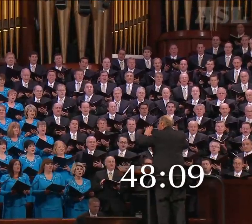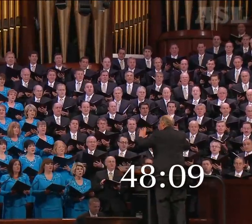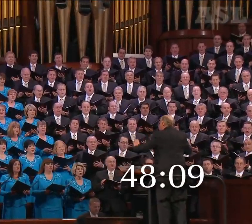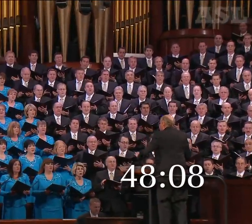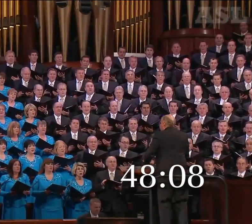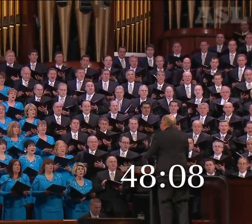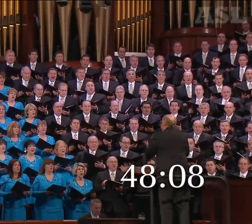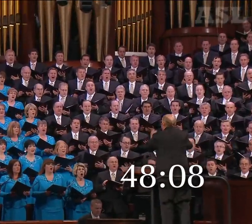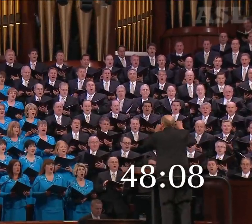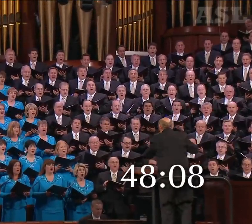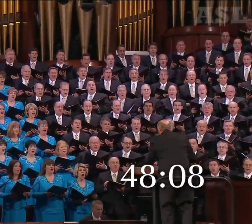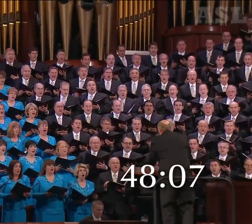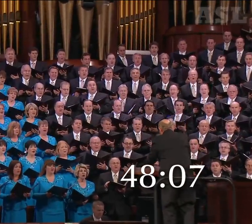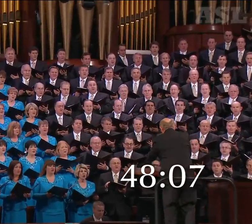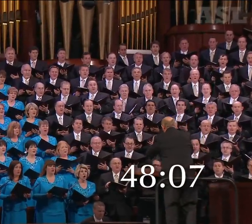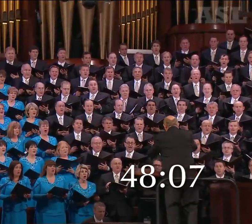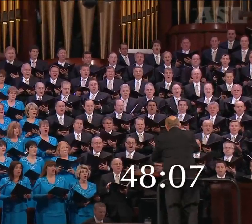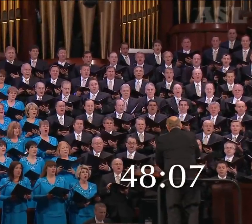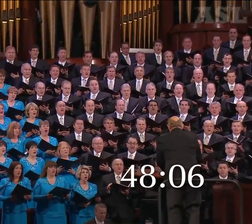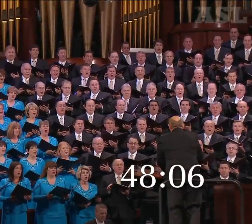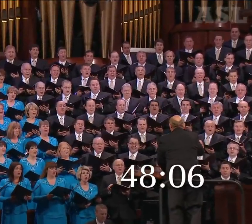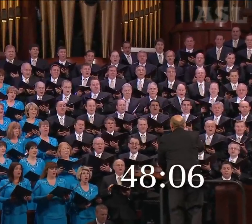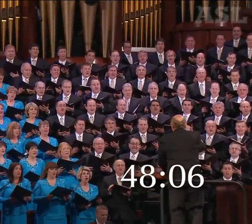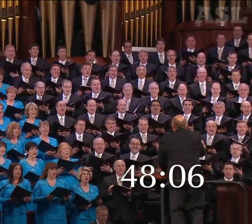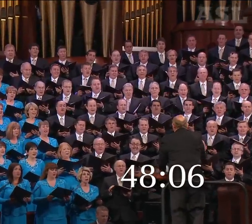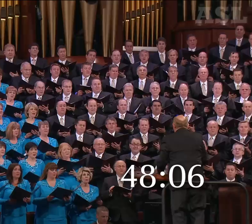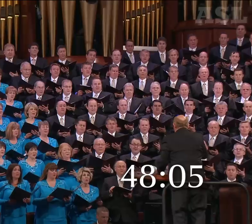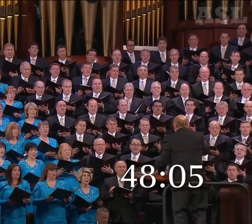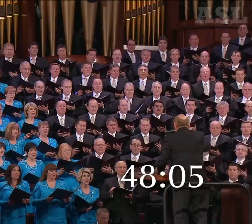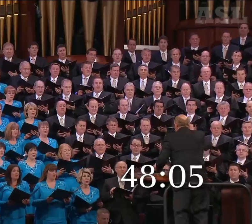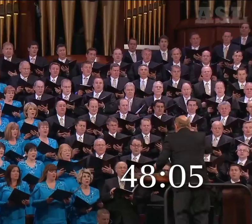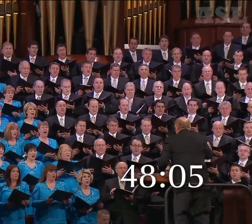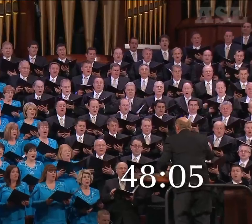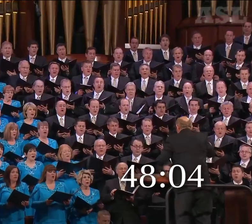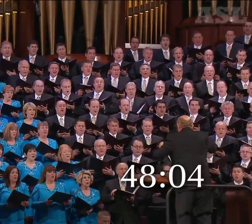THIS IS THE ENGLISH